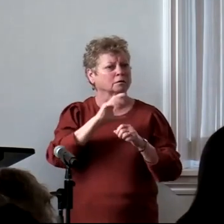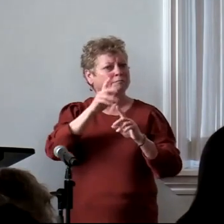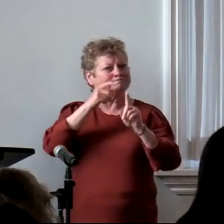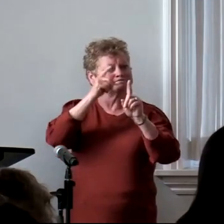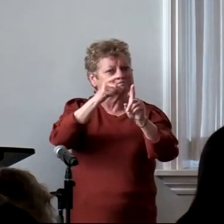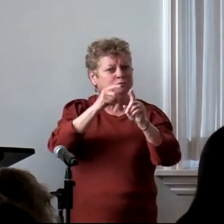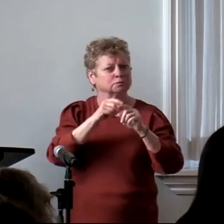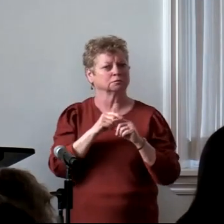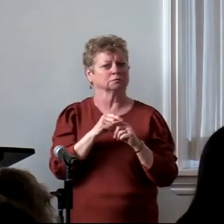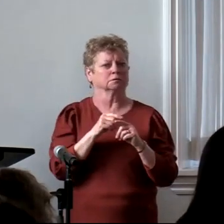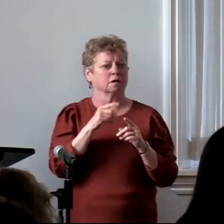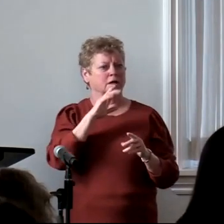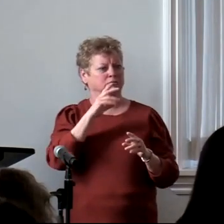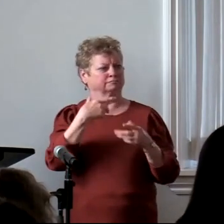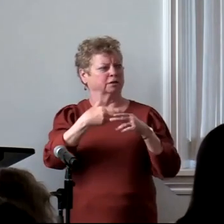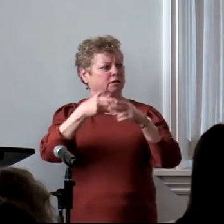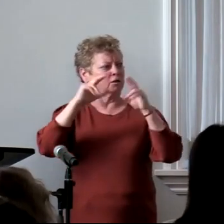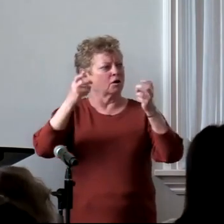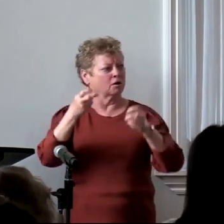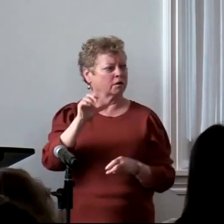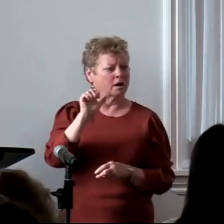is what we call the Act Review Report. As many of you will know,